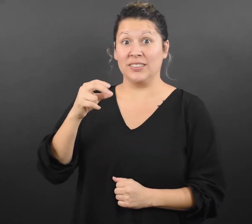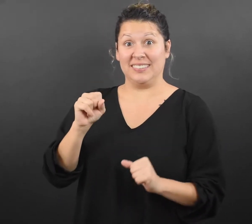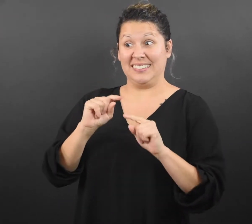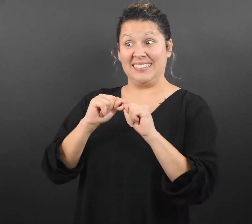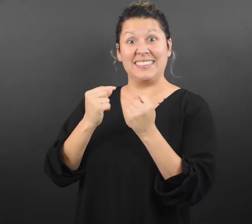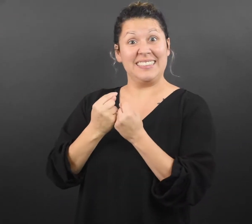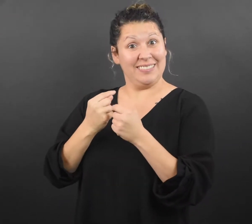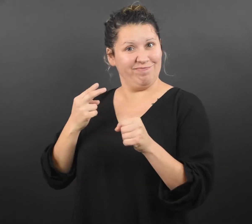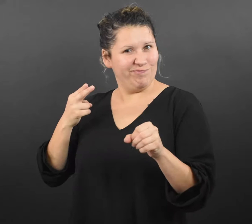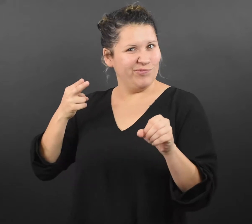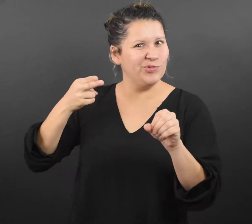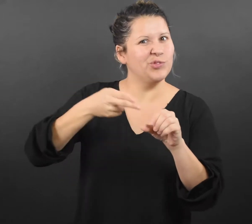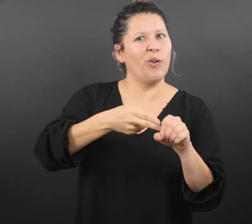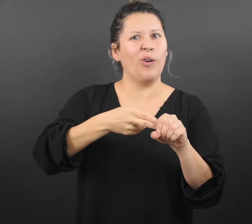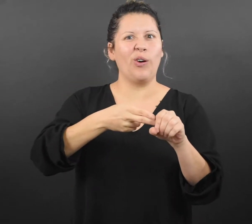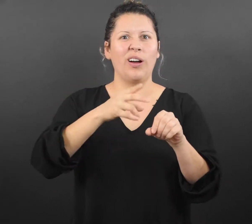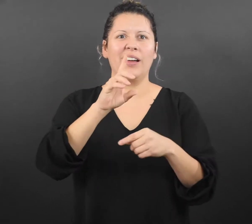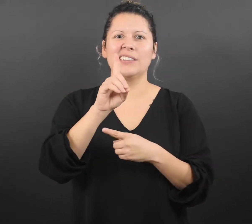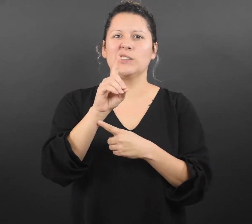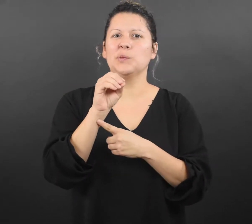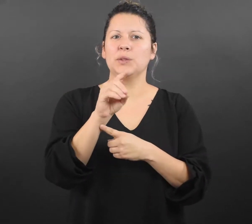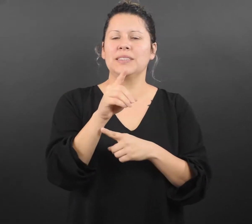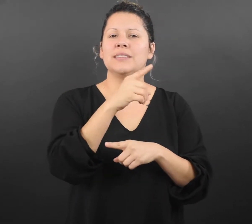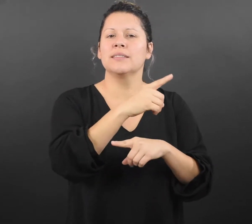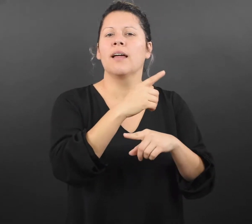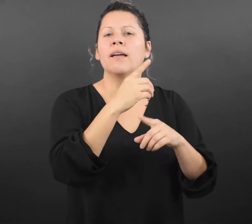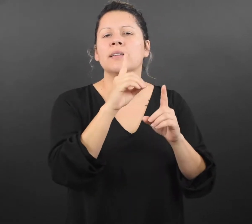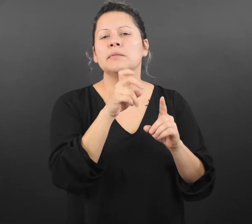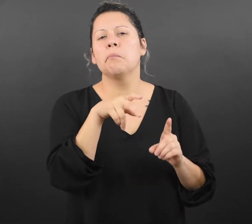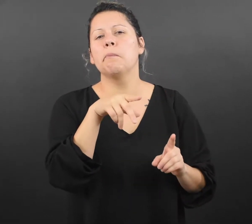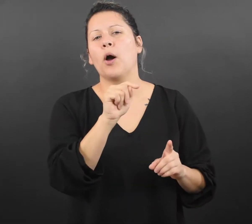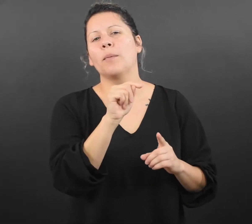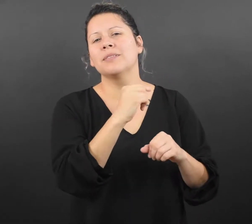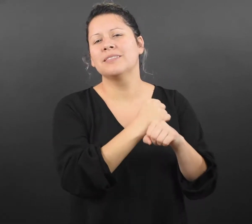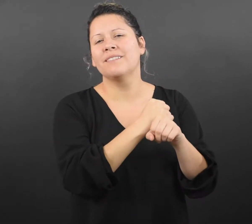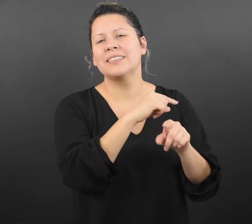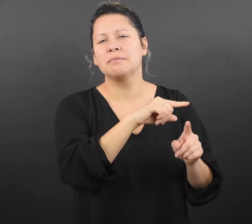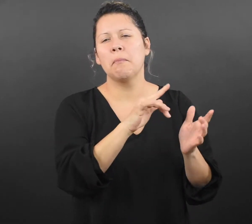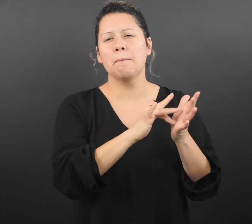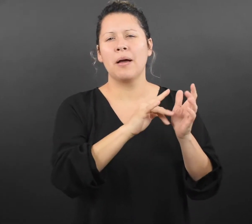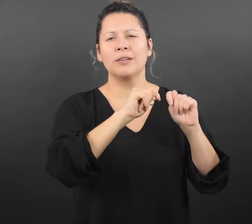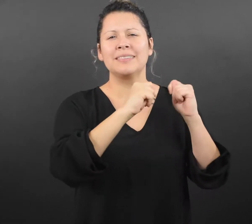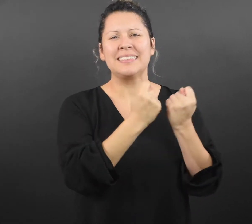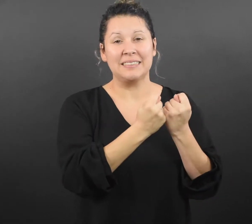HHS team joins Department of Defense medical teams that are currently supporting staff